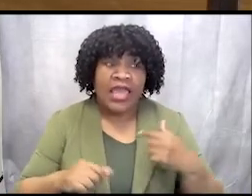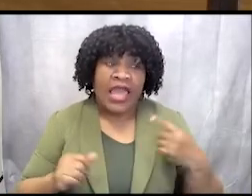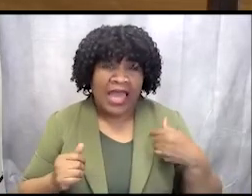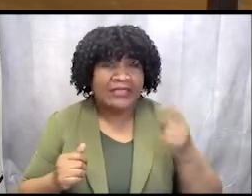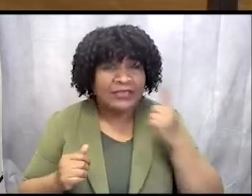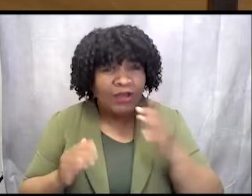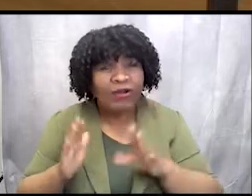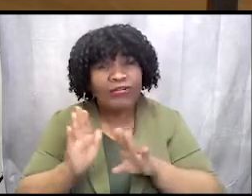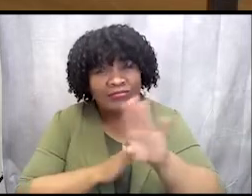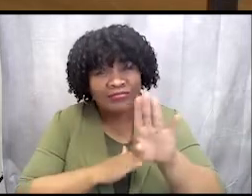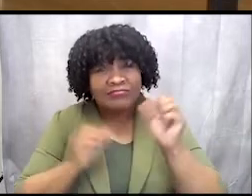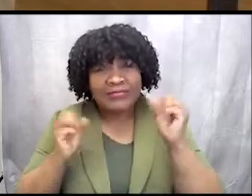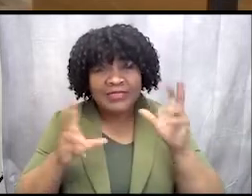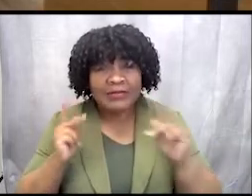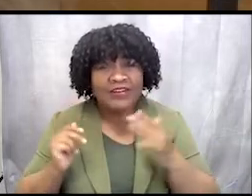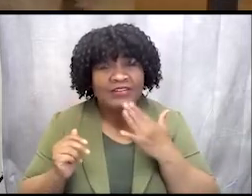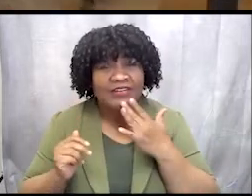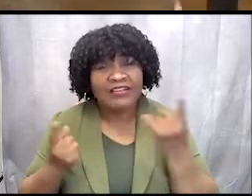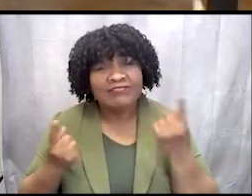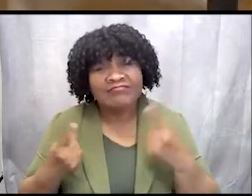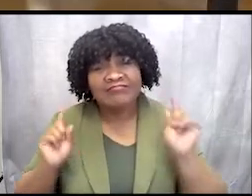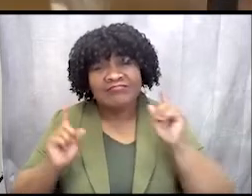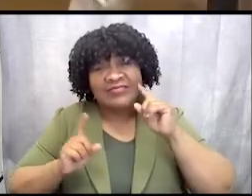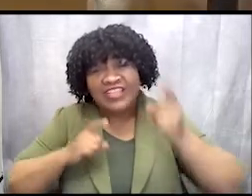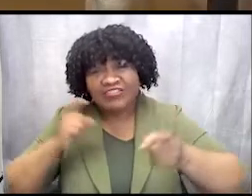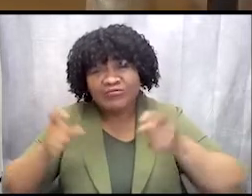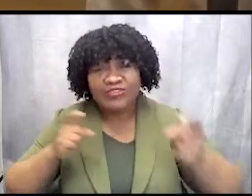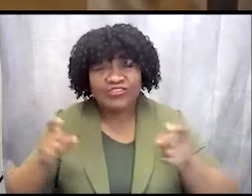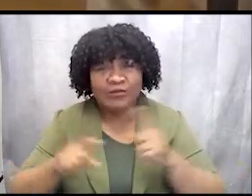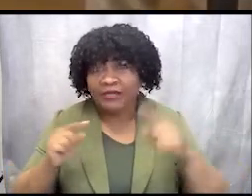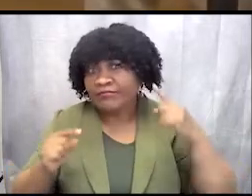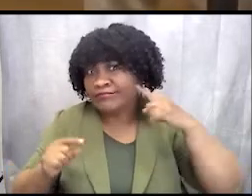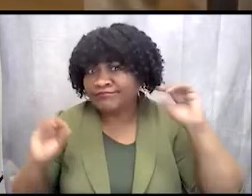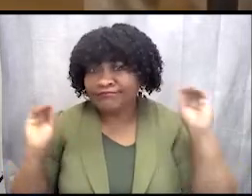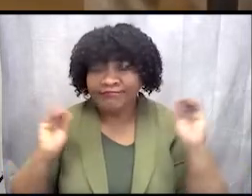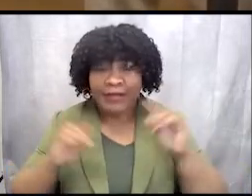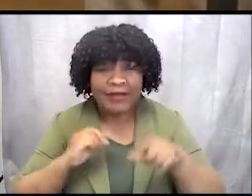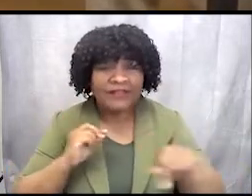that there are people of color who have made amazing contributions, we just haven't learned much about them.